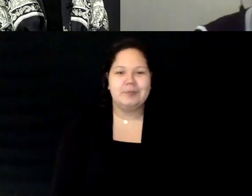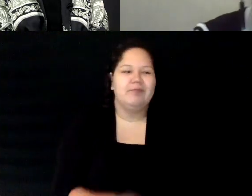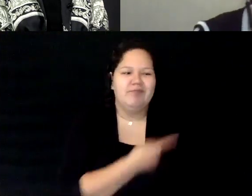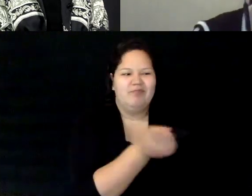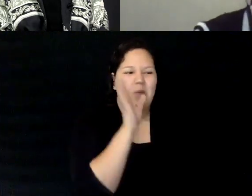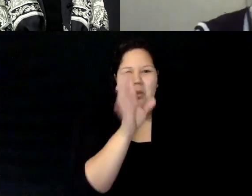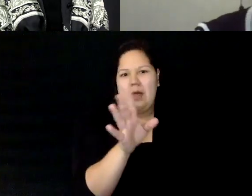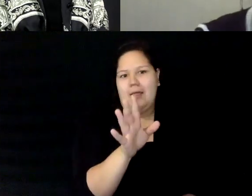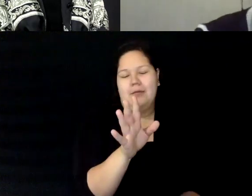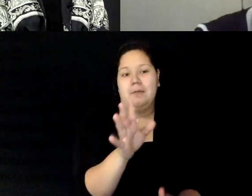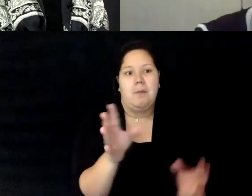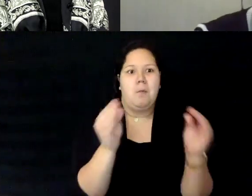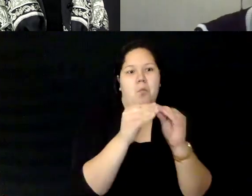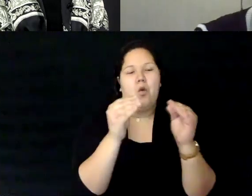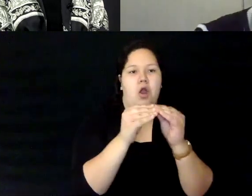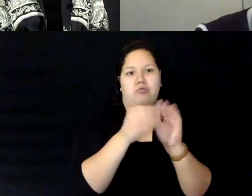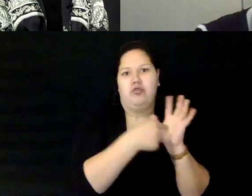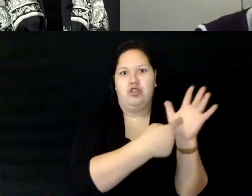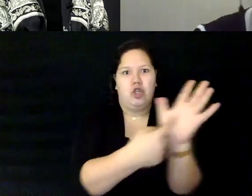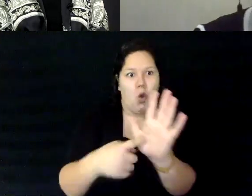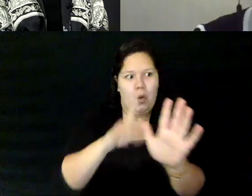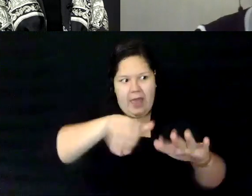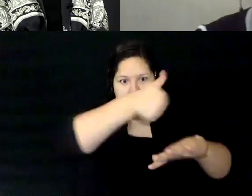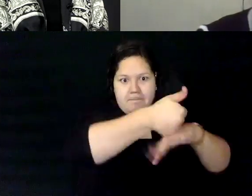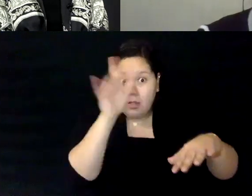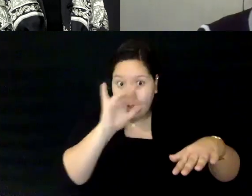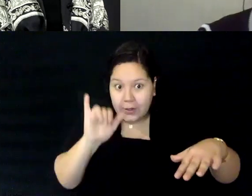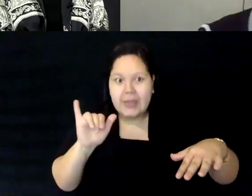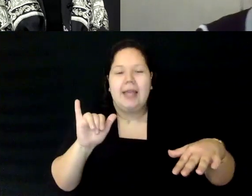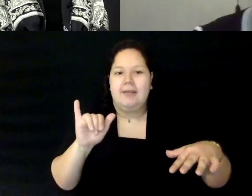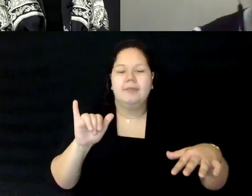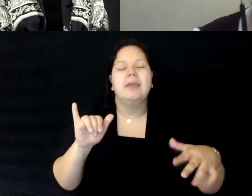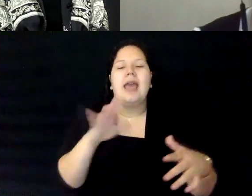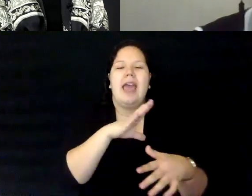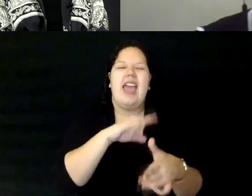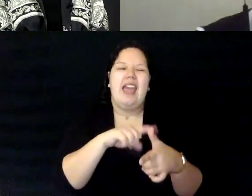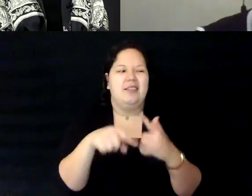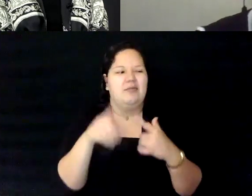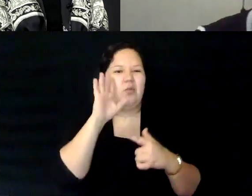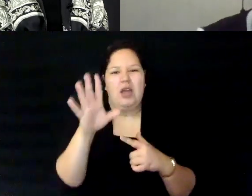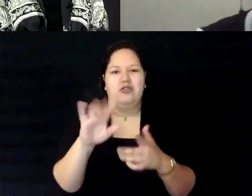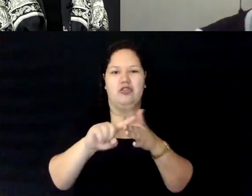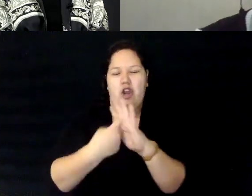to give us a virtual walkthrough of the exhibition, and then we'll enter the discussion.